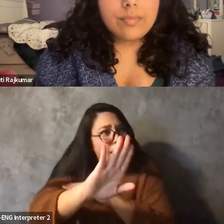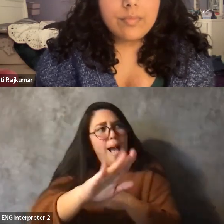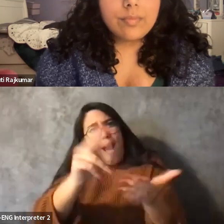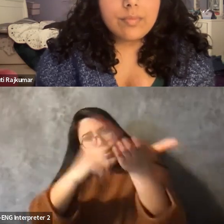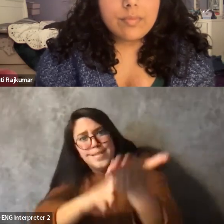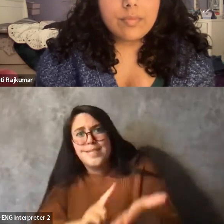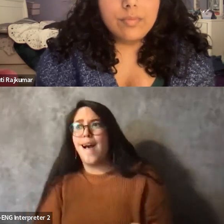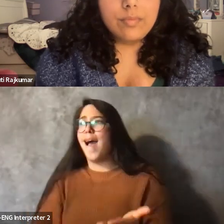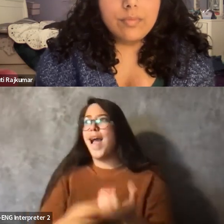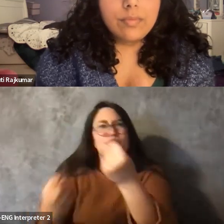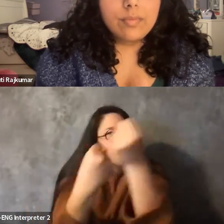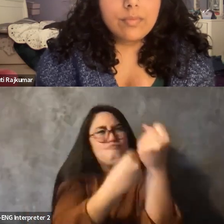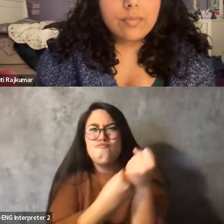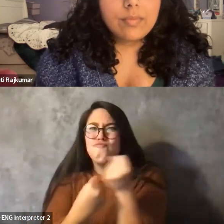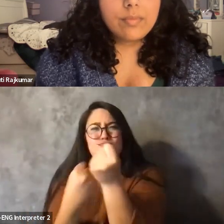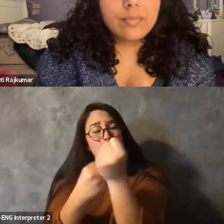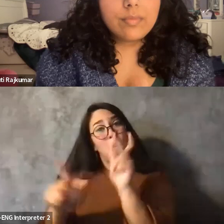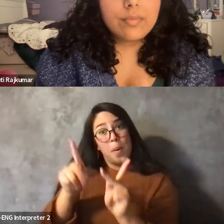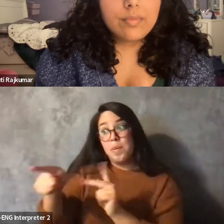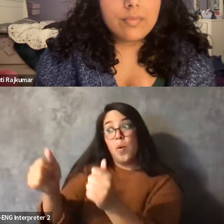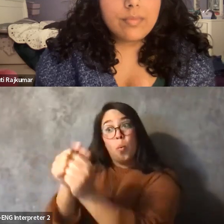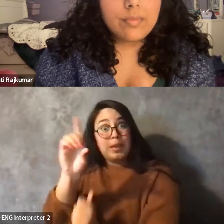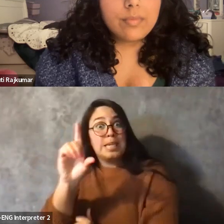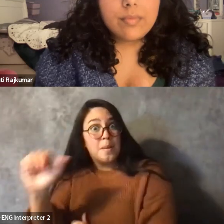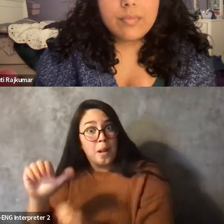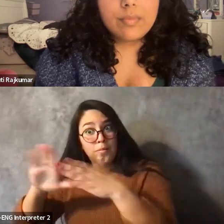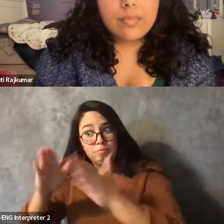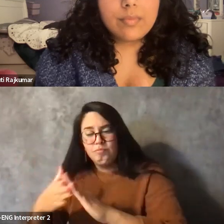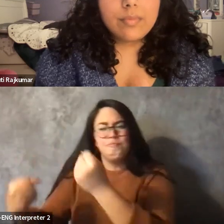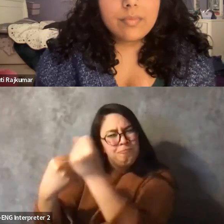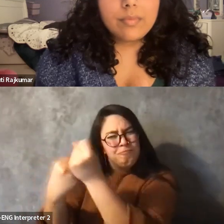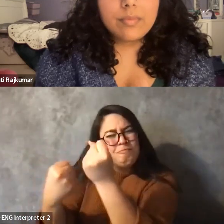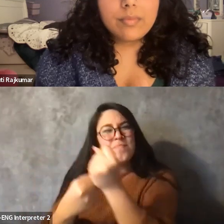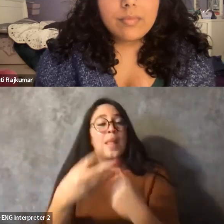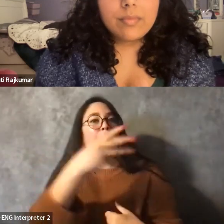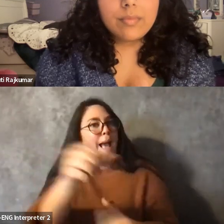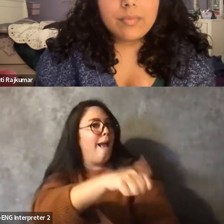as like non-disabled allies who were like, you know, you help me better understand